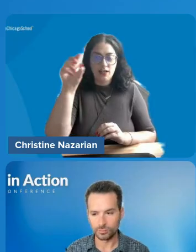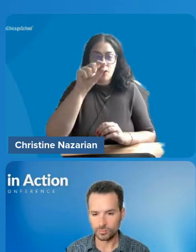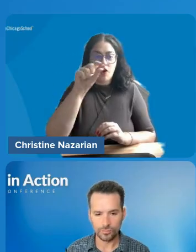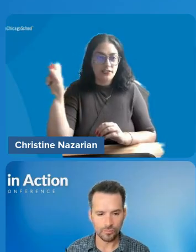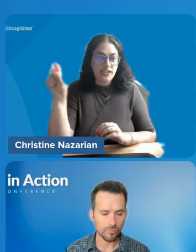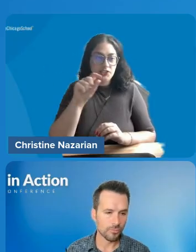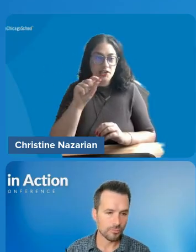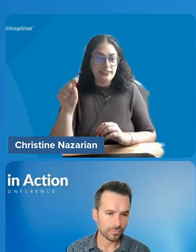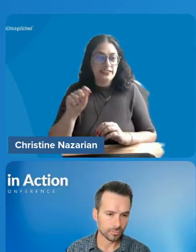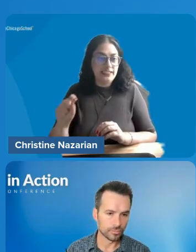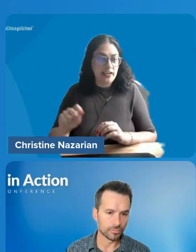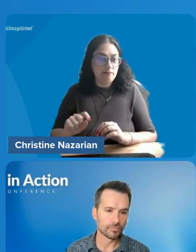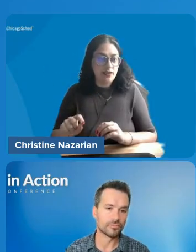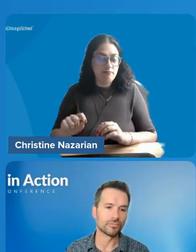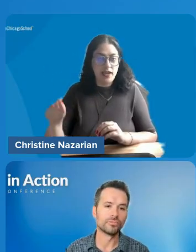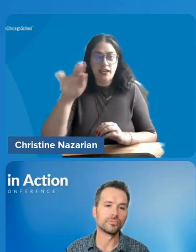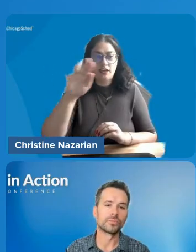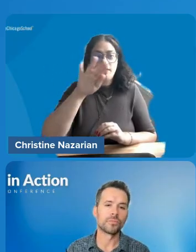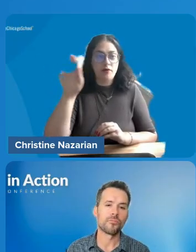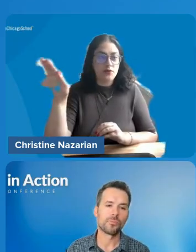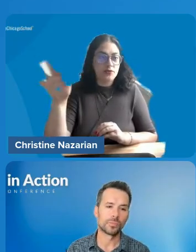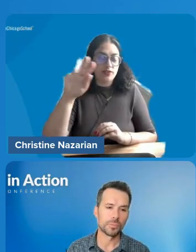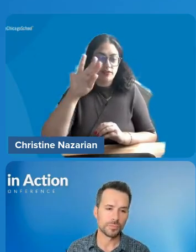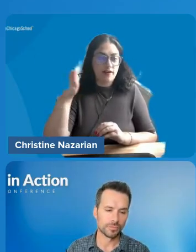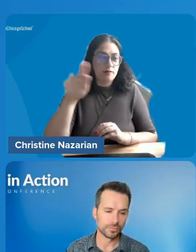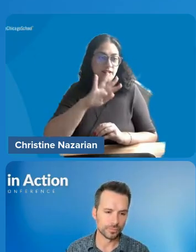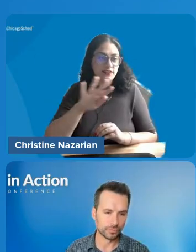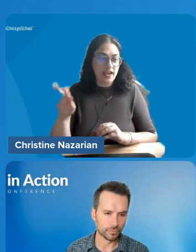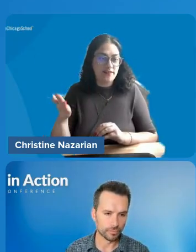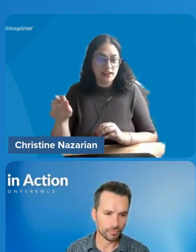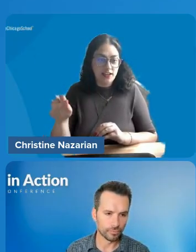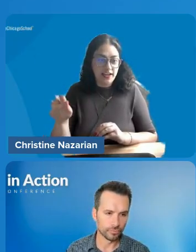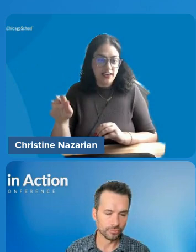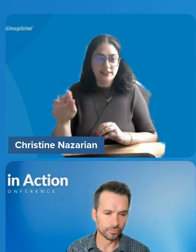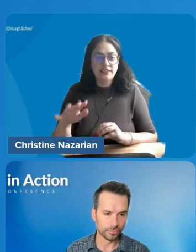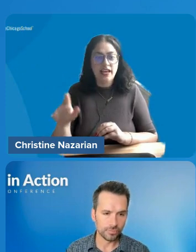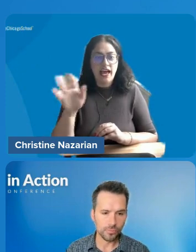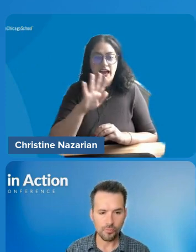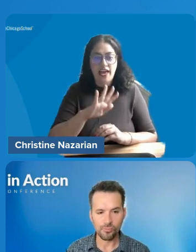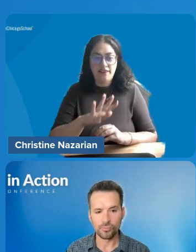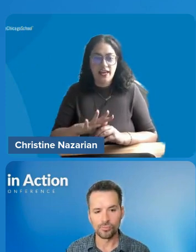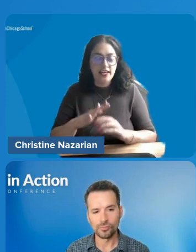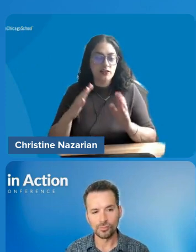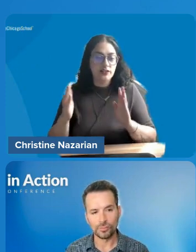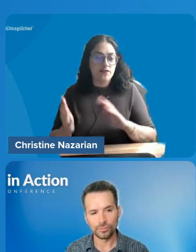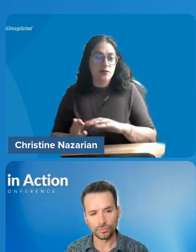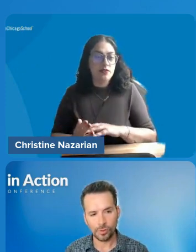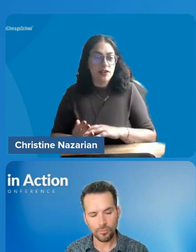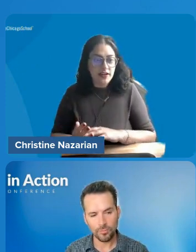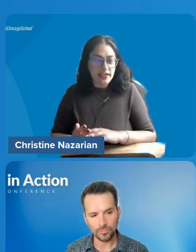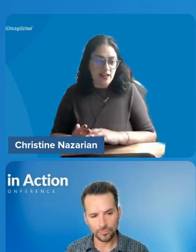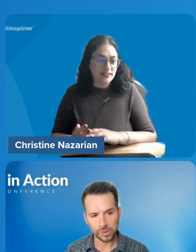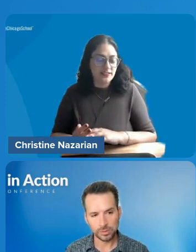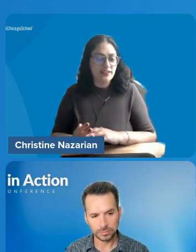conversation and statement made by both the therapist and the clients. And then it'll give you a theory analysis.